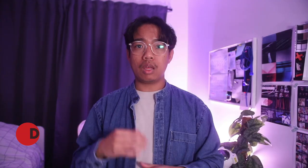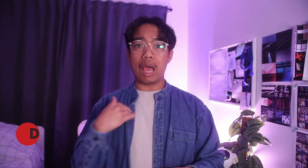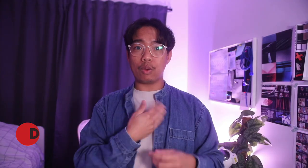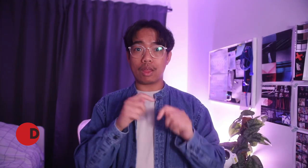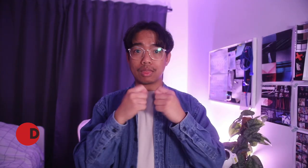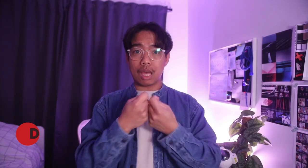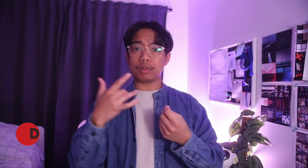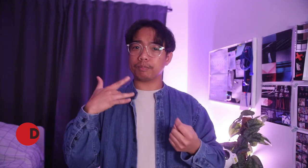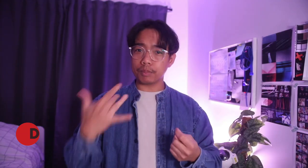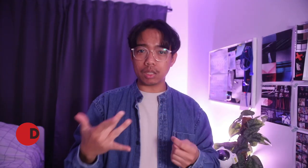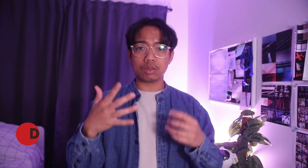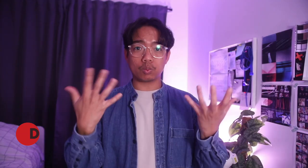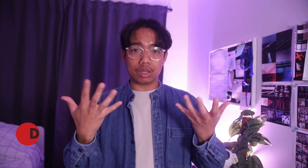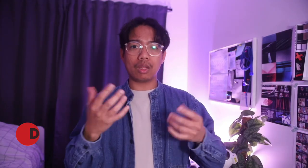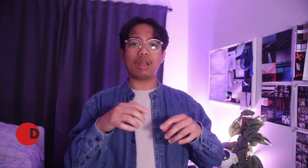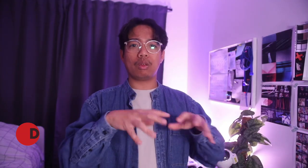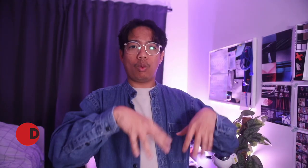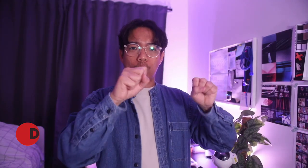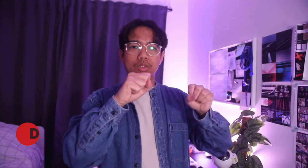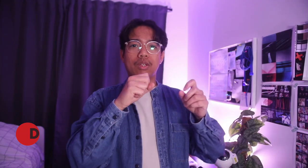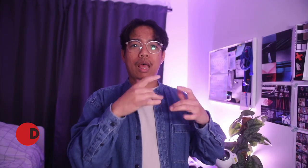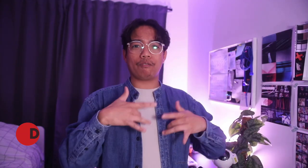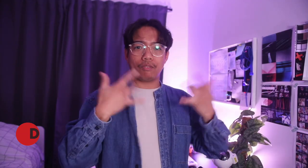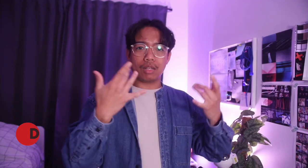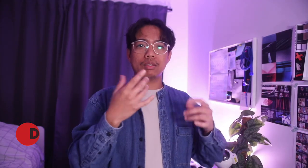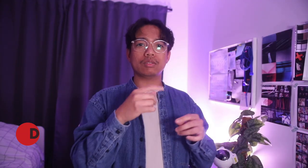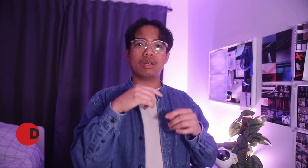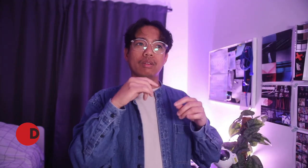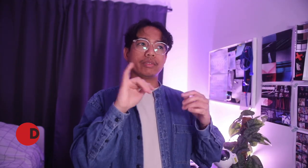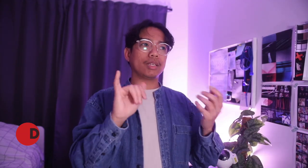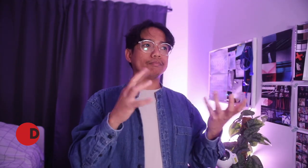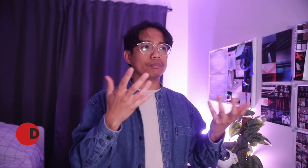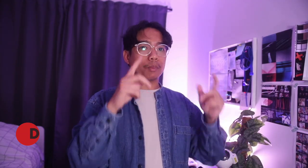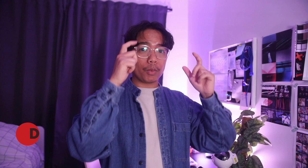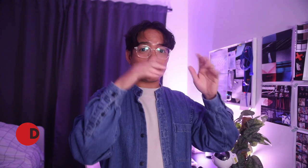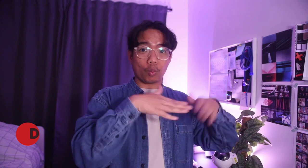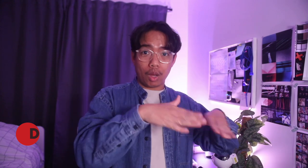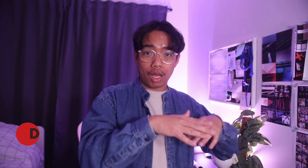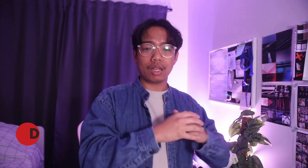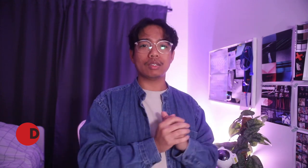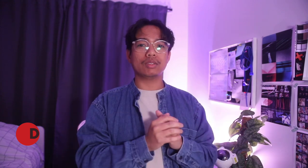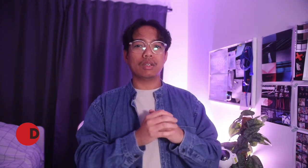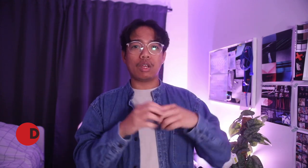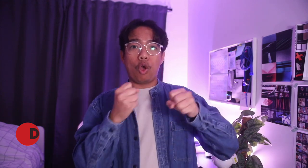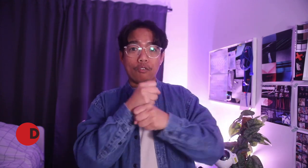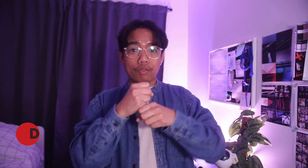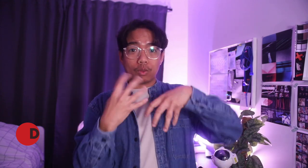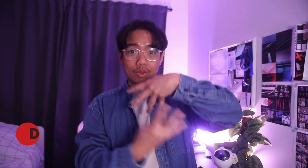My team primarily hosts events including photography walks and coffee socials.